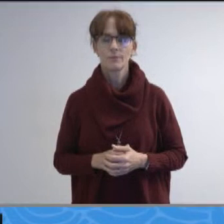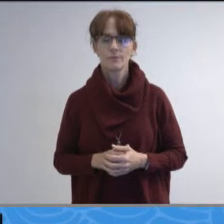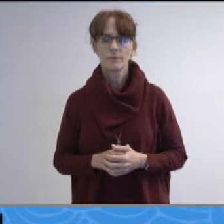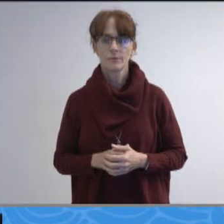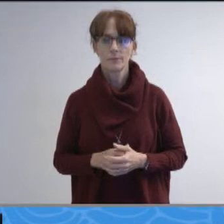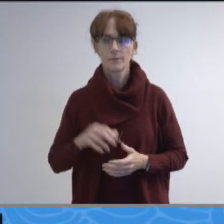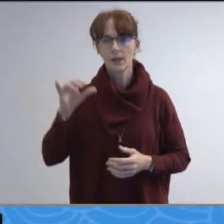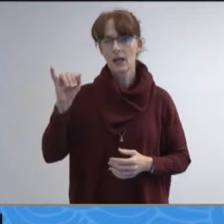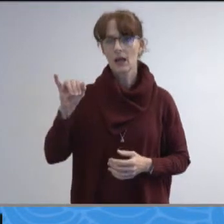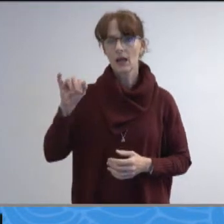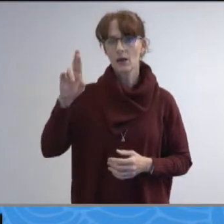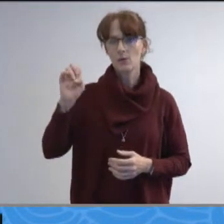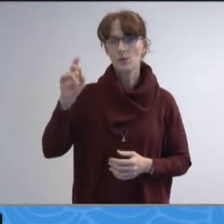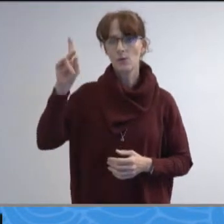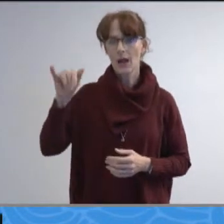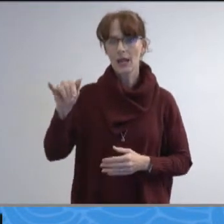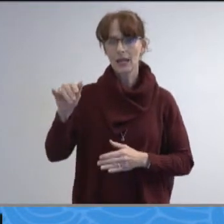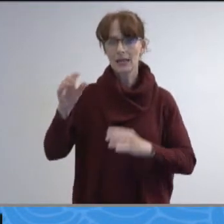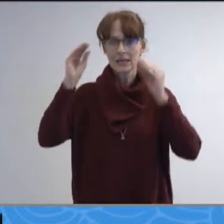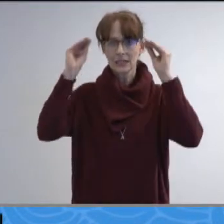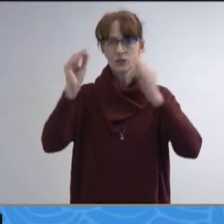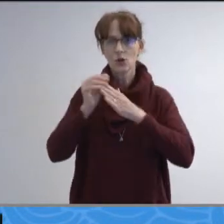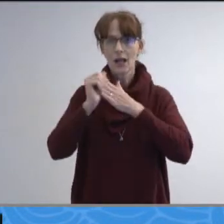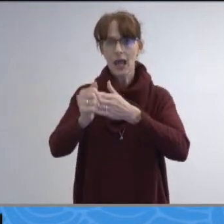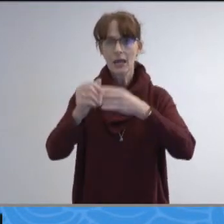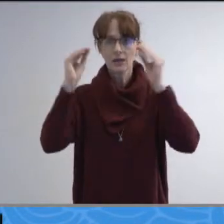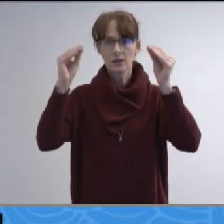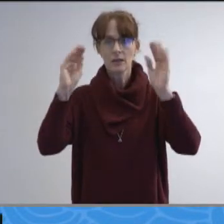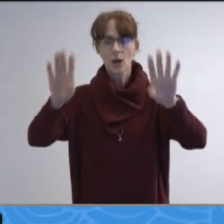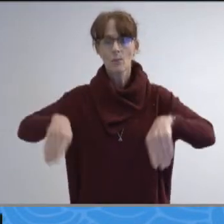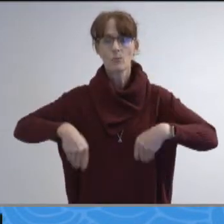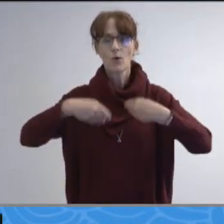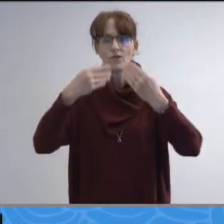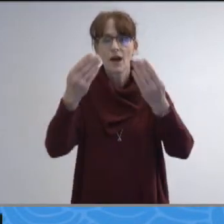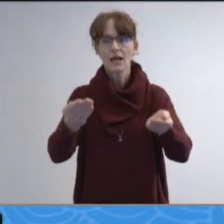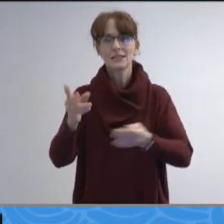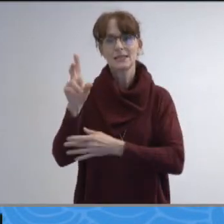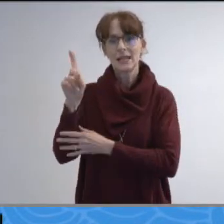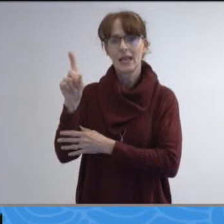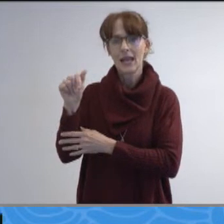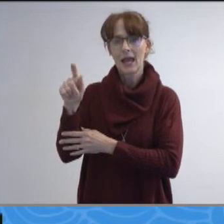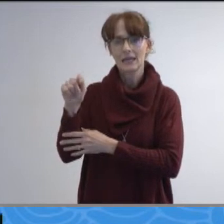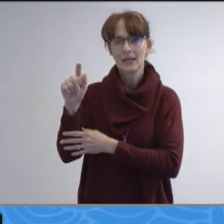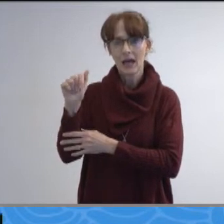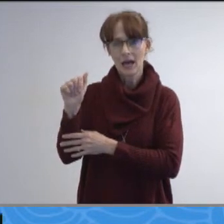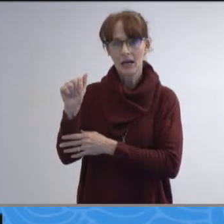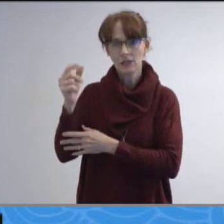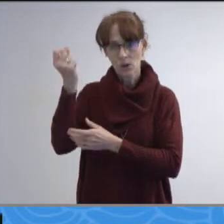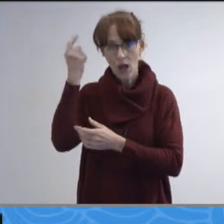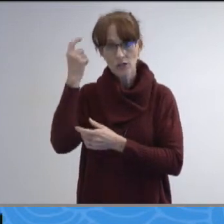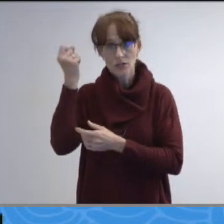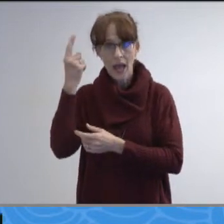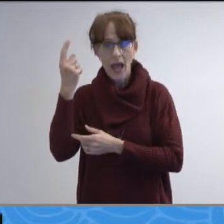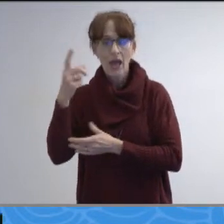I-Ready teacher led instruction provides your student's teacher with data to understand student performance and needs